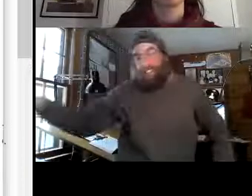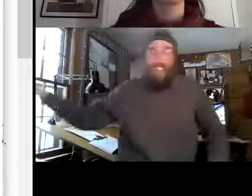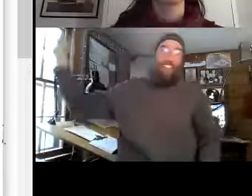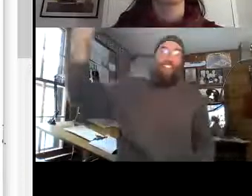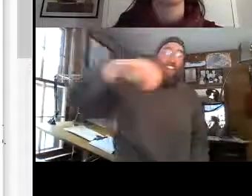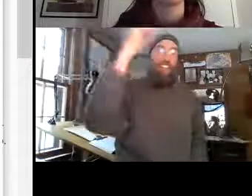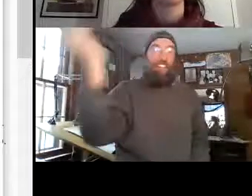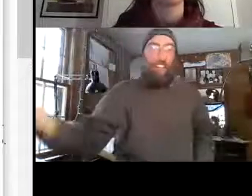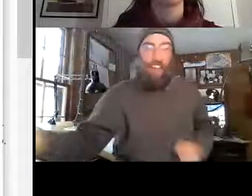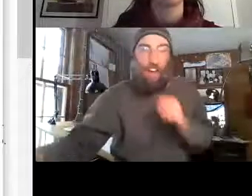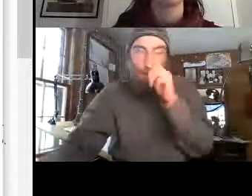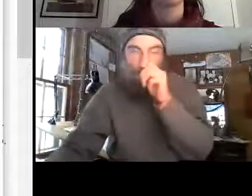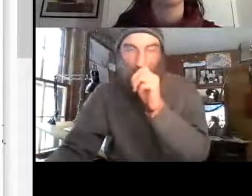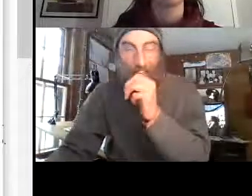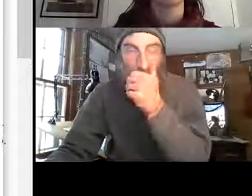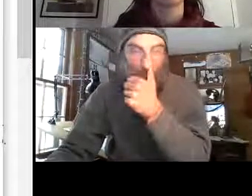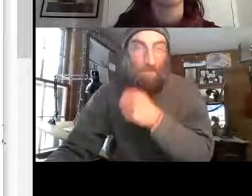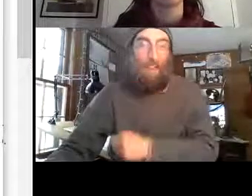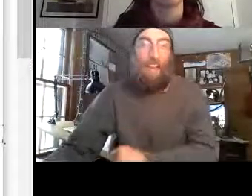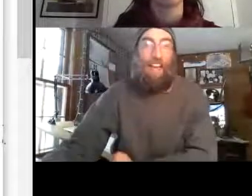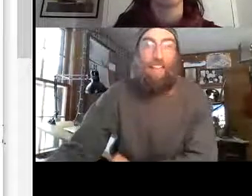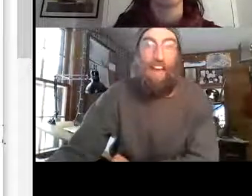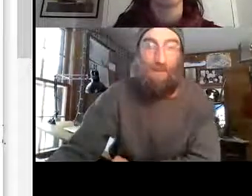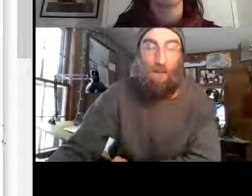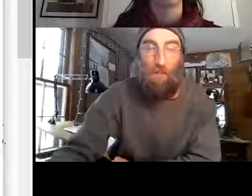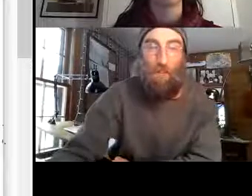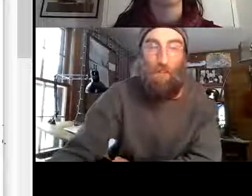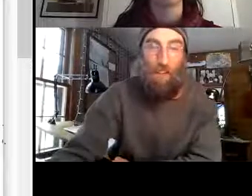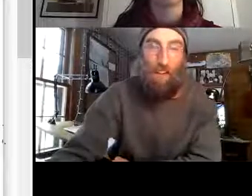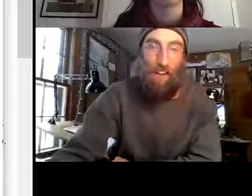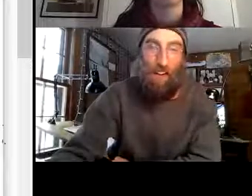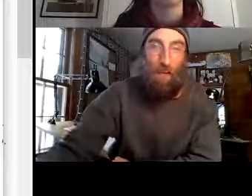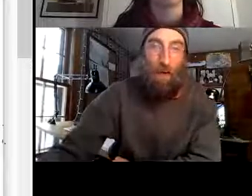dancing lines on carriages? Um, and has the most beautiful handwriting?